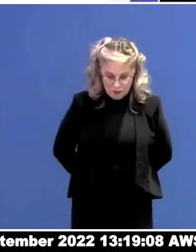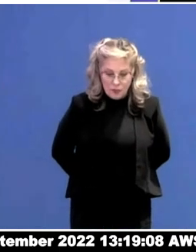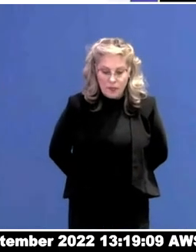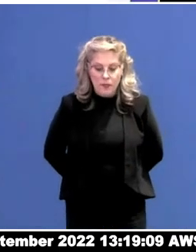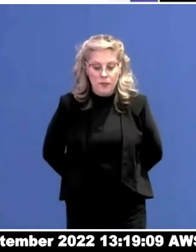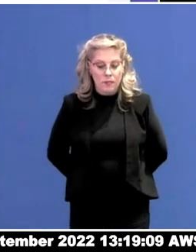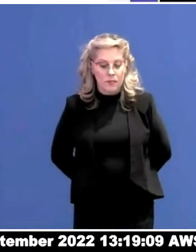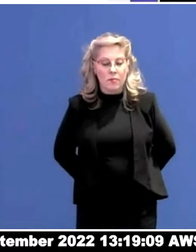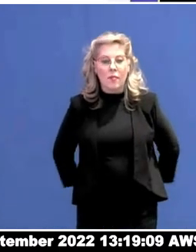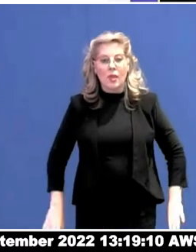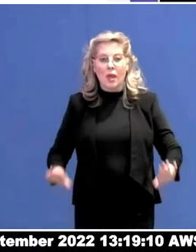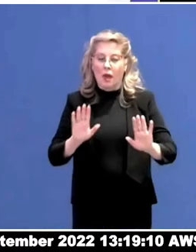have great respect for Hawaii.